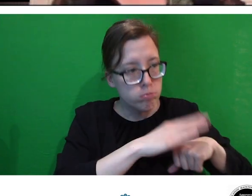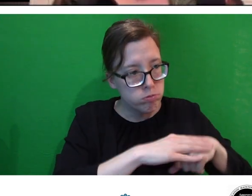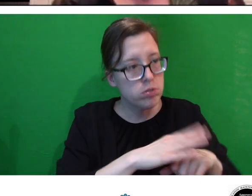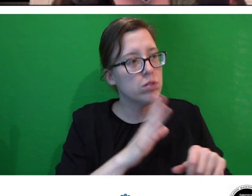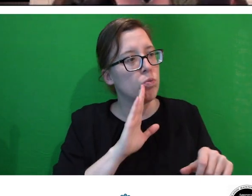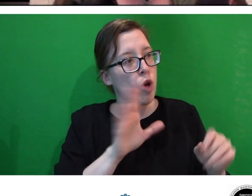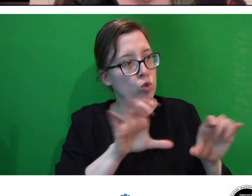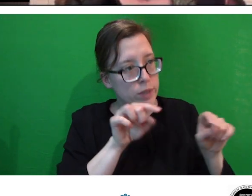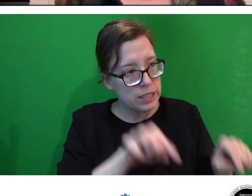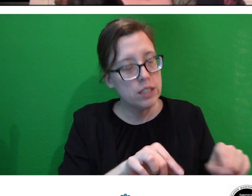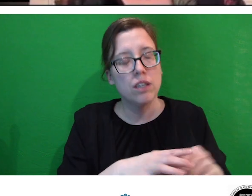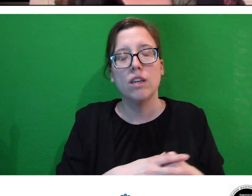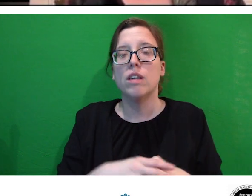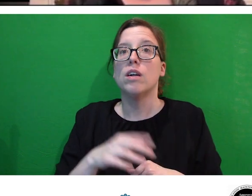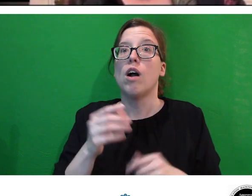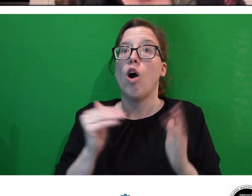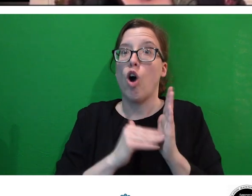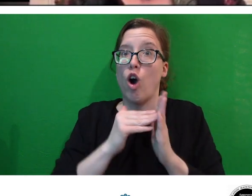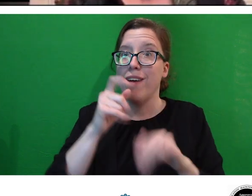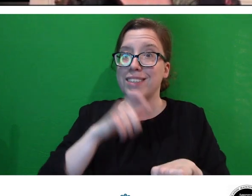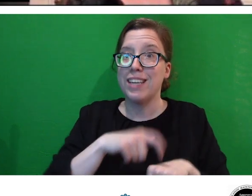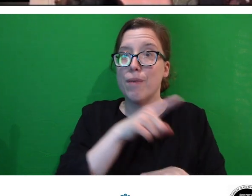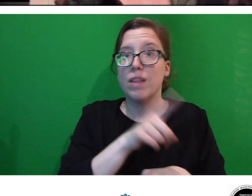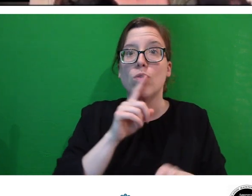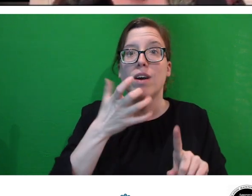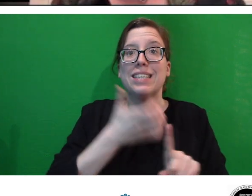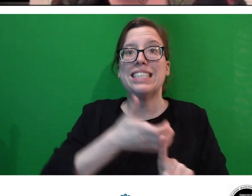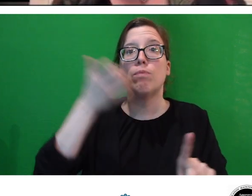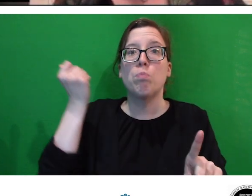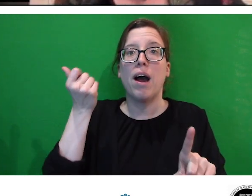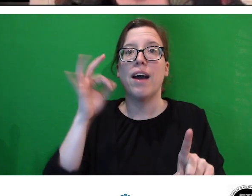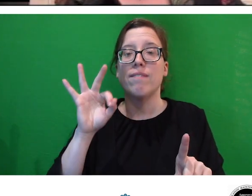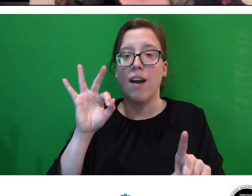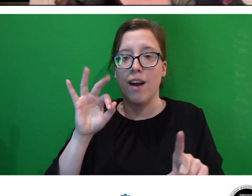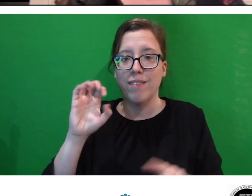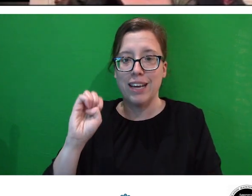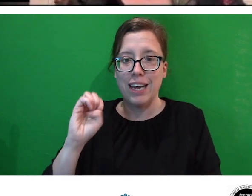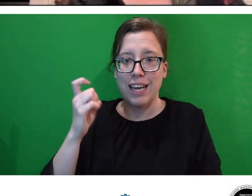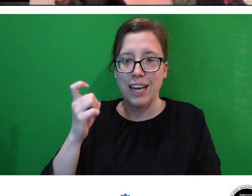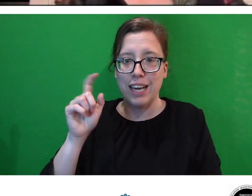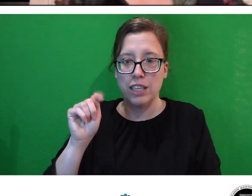They can't anticipate. They can't predict. We have to help them learn that.